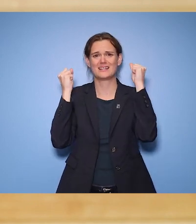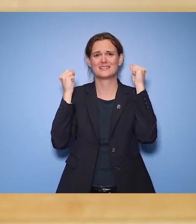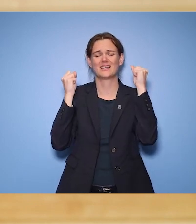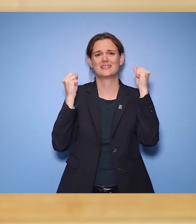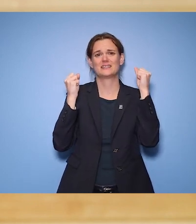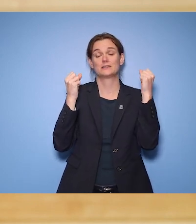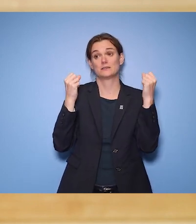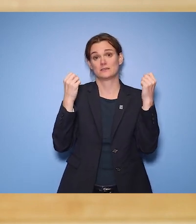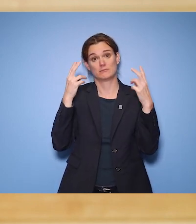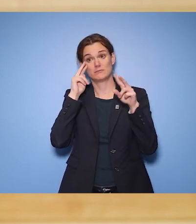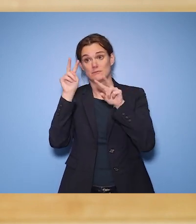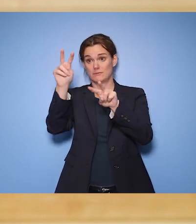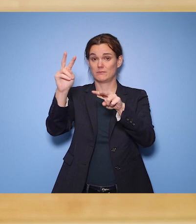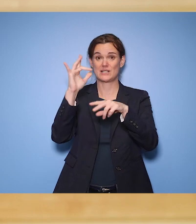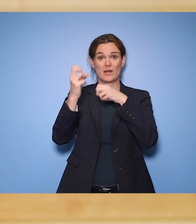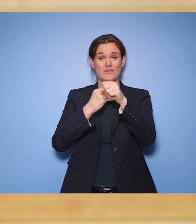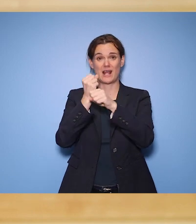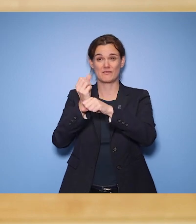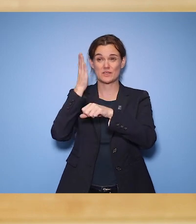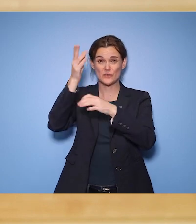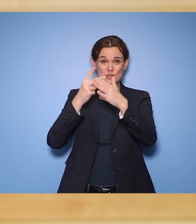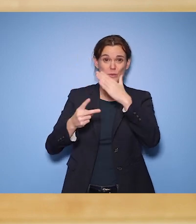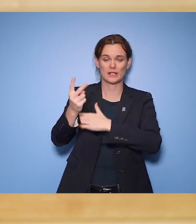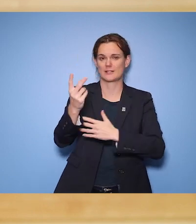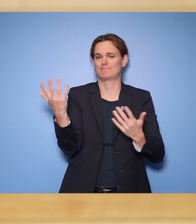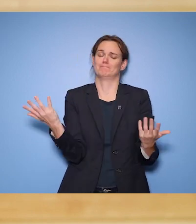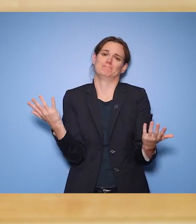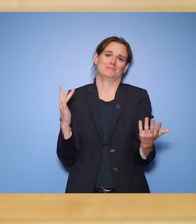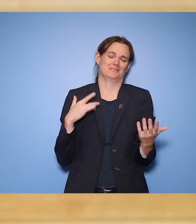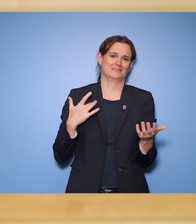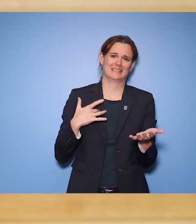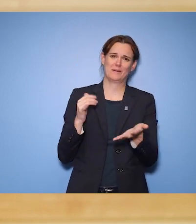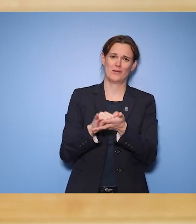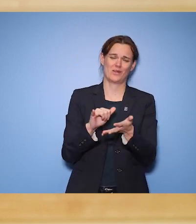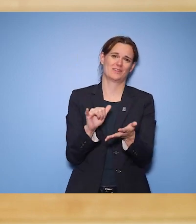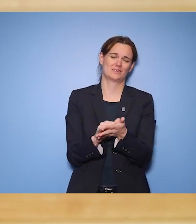to think about what the next 25 years may look like for NSCC but I'm certain it will